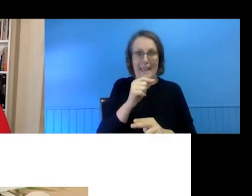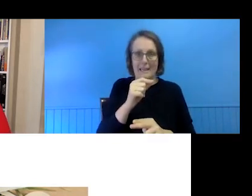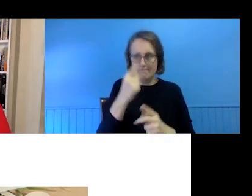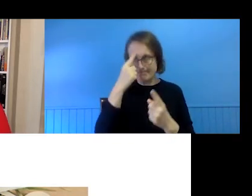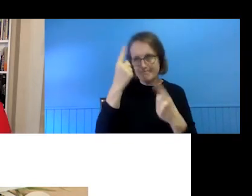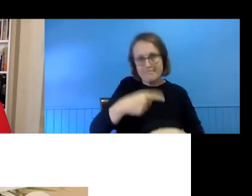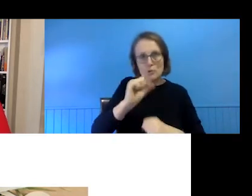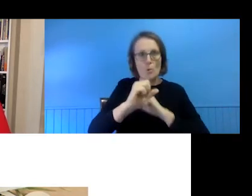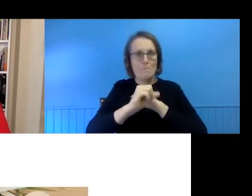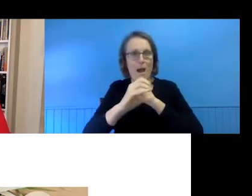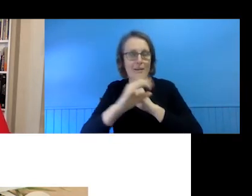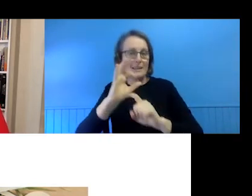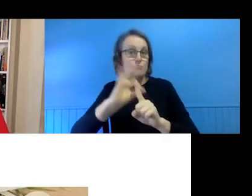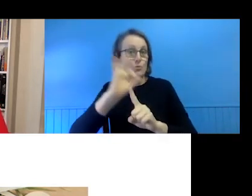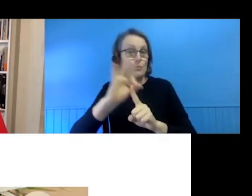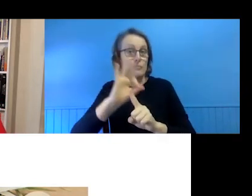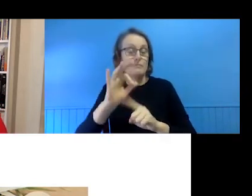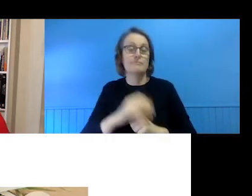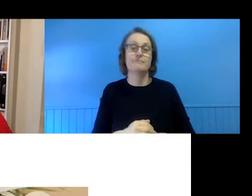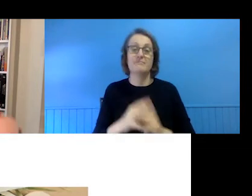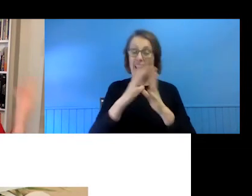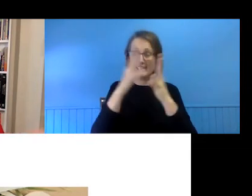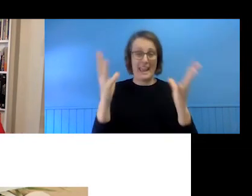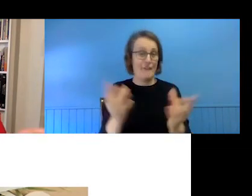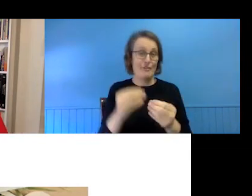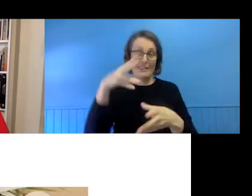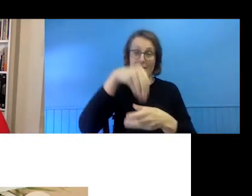You can find everything here from the online learning academies